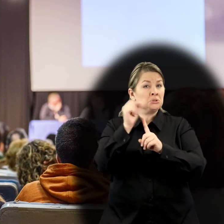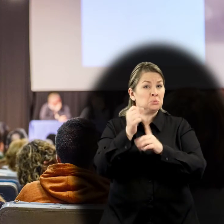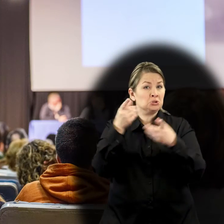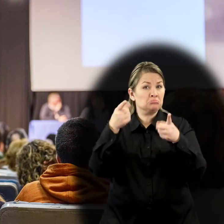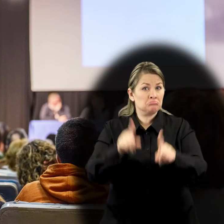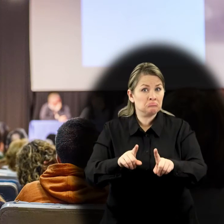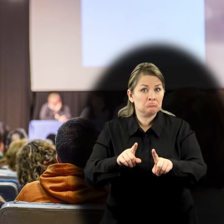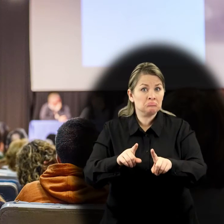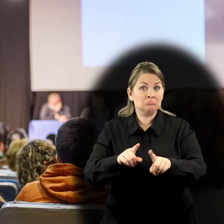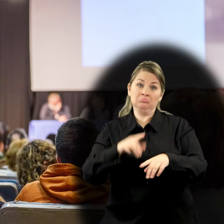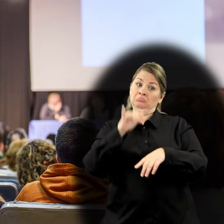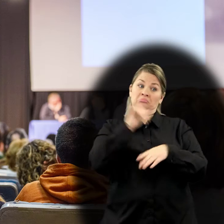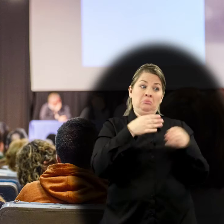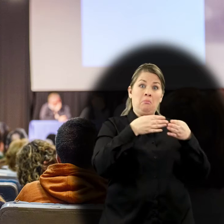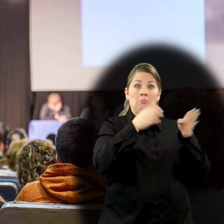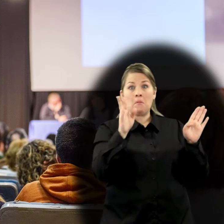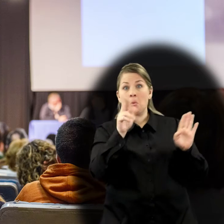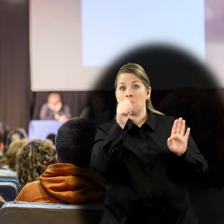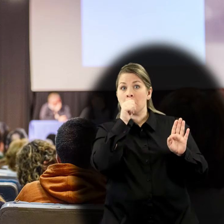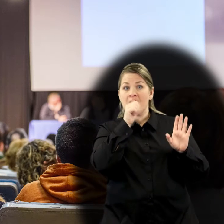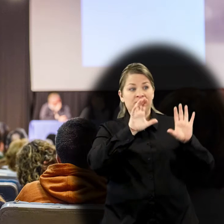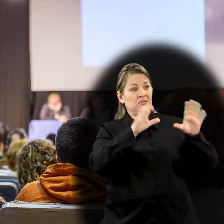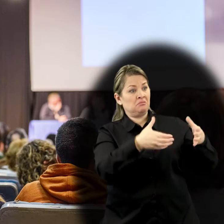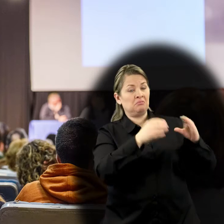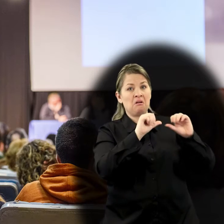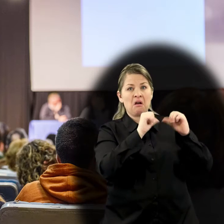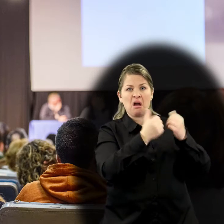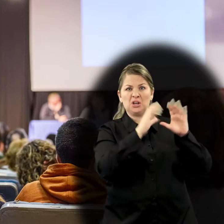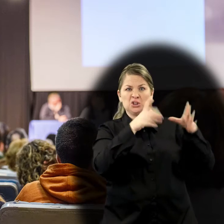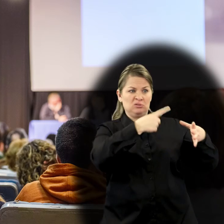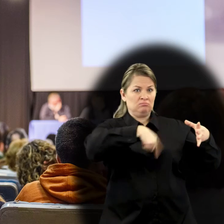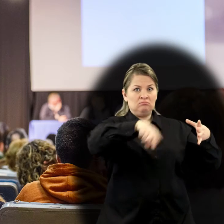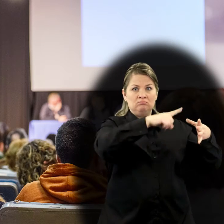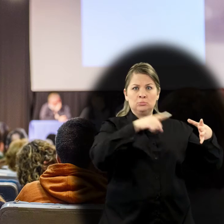In most cases, the public or private entity you need to communicate with